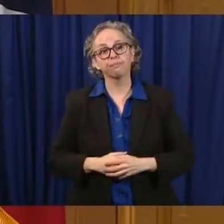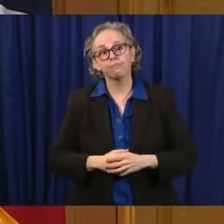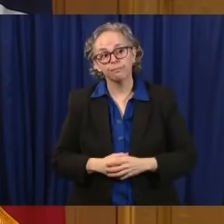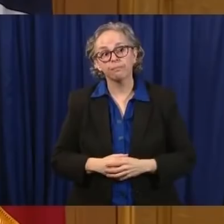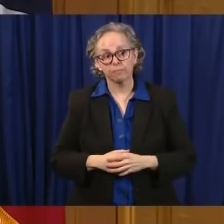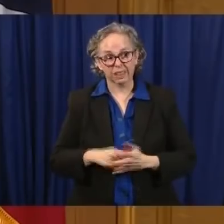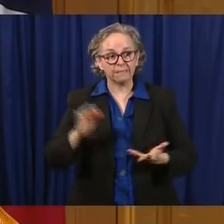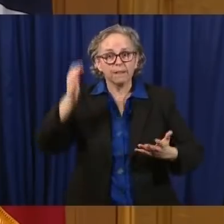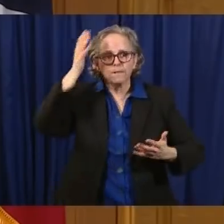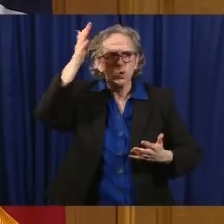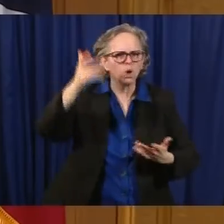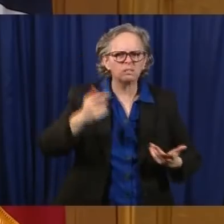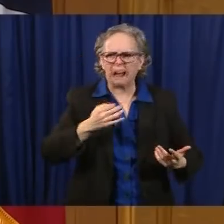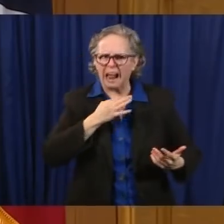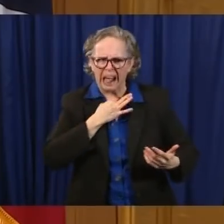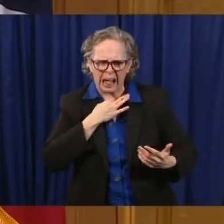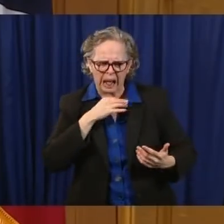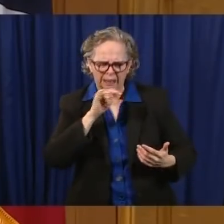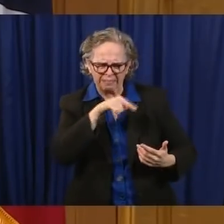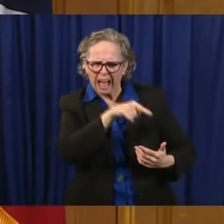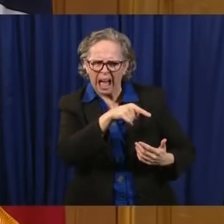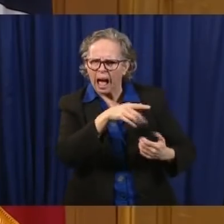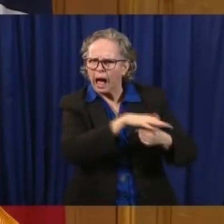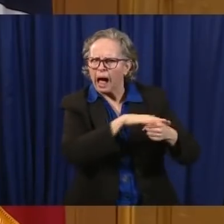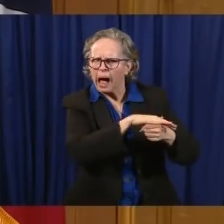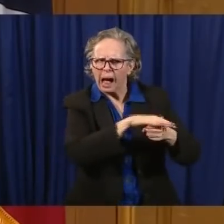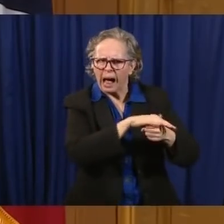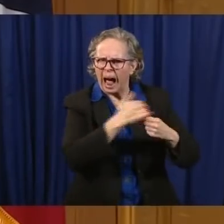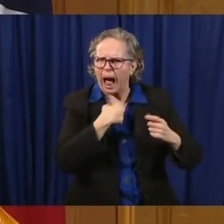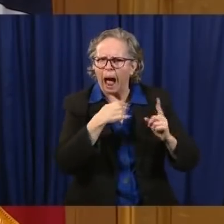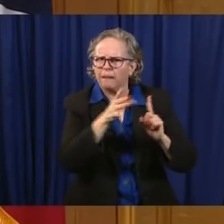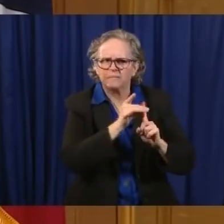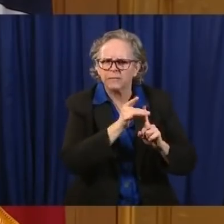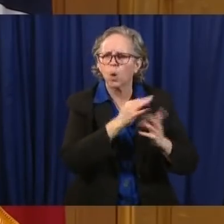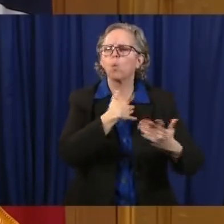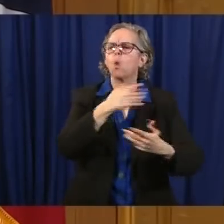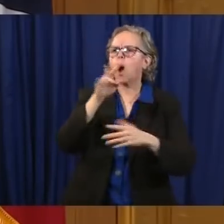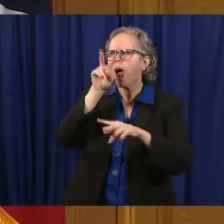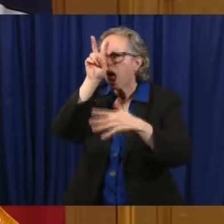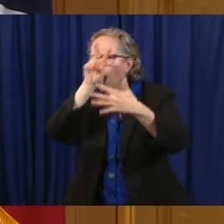DEPARTMENT OF HEALTH'S WEBSITE. SO IF THAT OCCURS IN THE FUTURE, THAT INFORMATION WILL